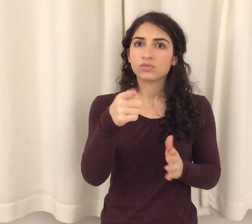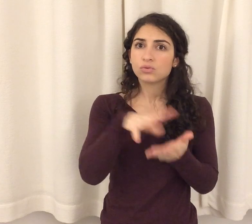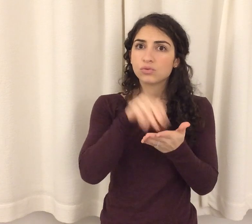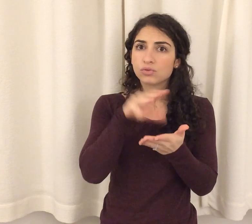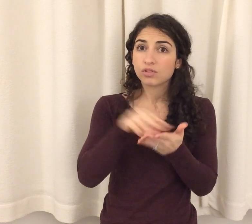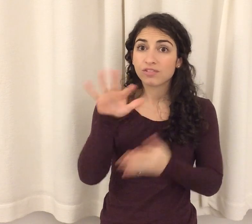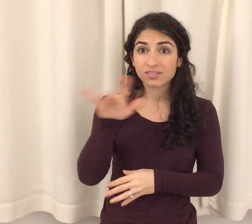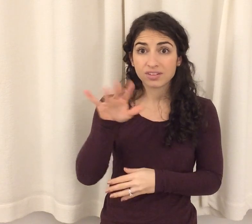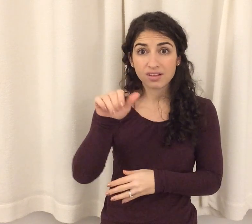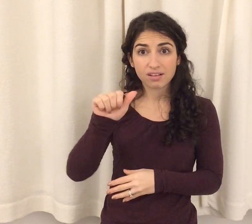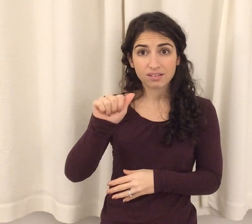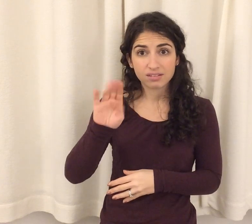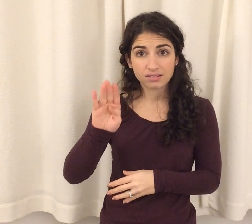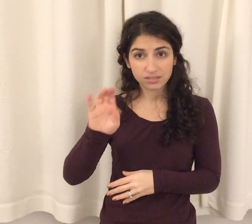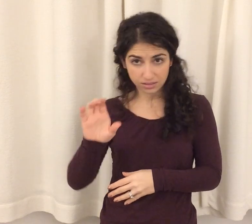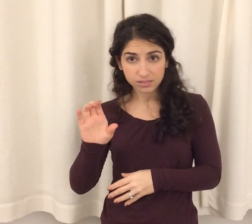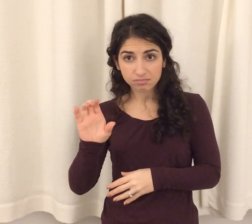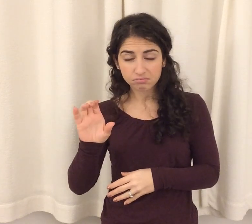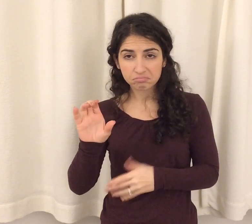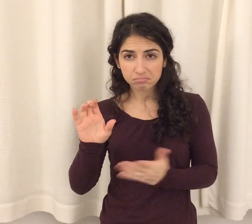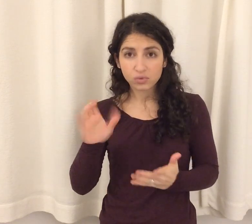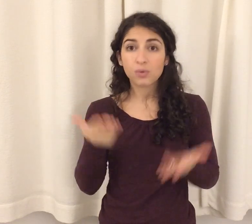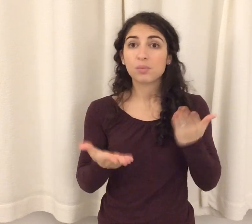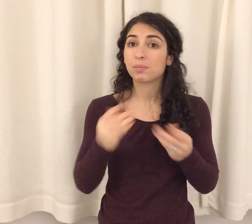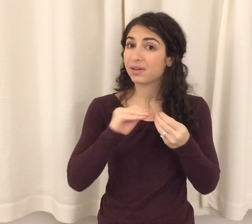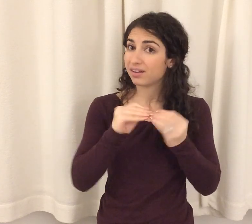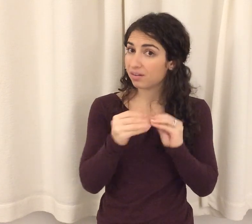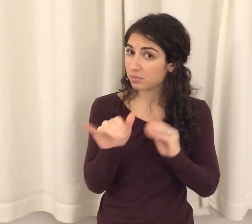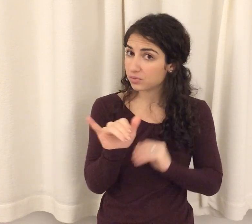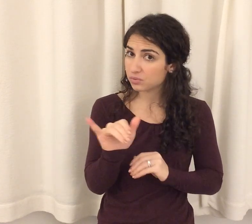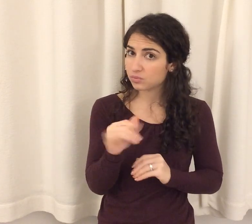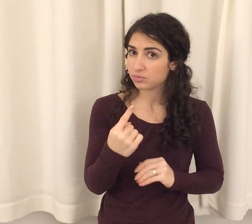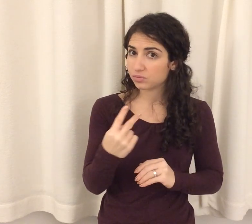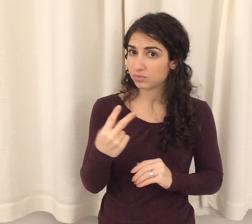professional, you can learn fingerspelling--learn the alphabet. Maybe